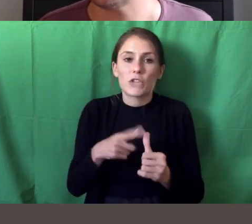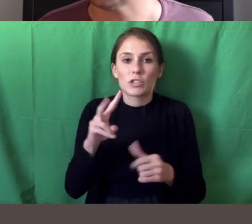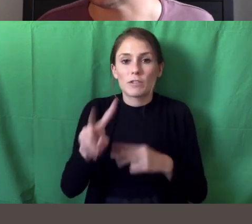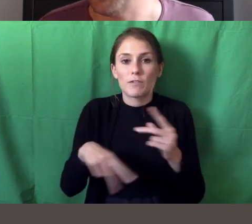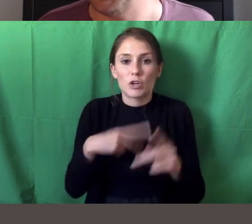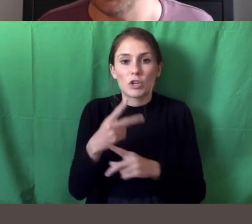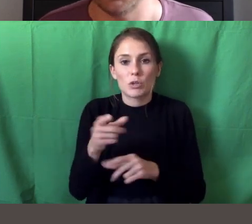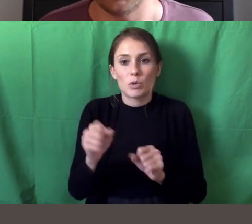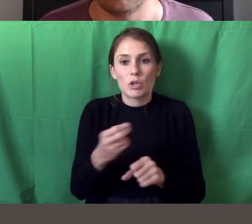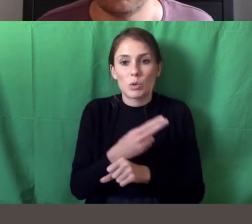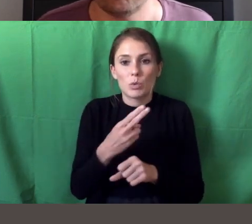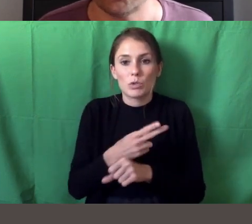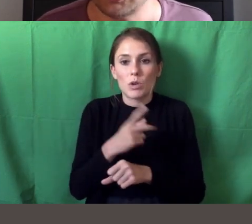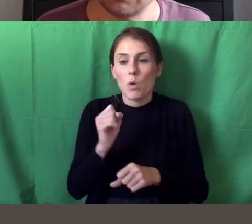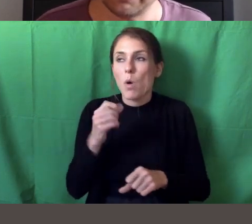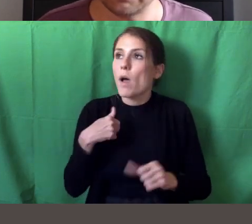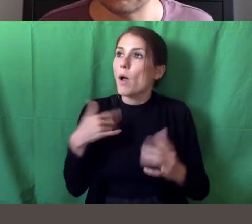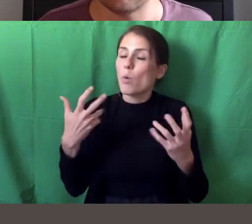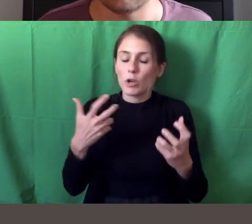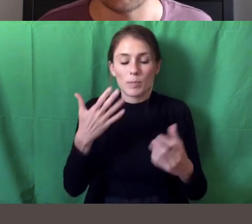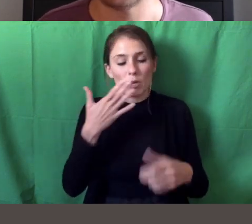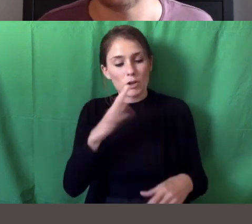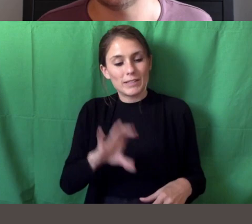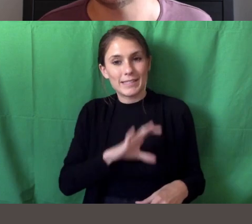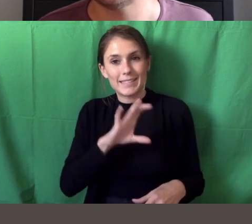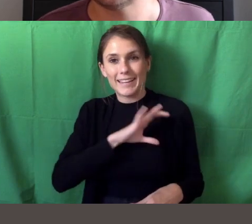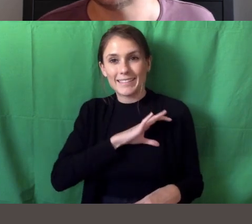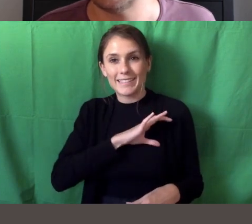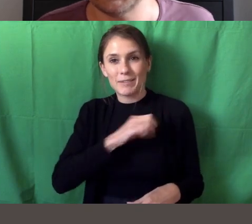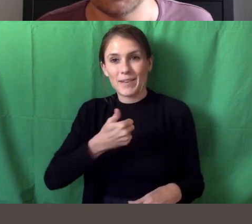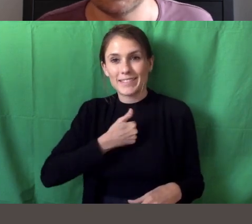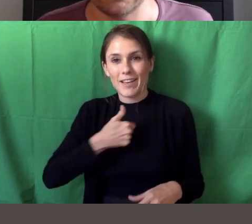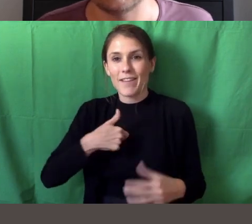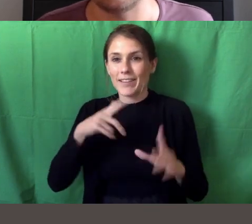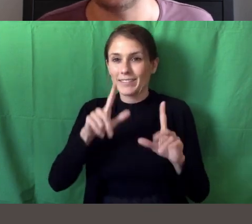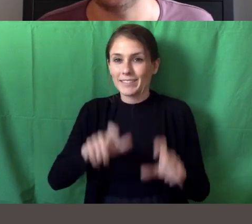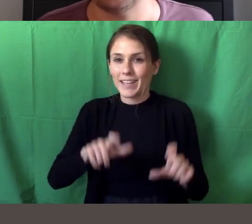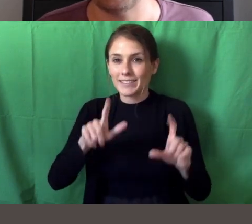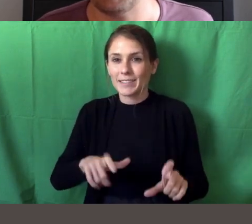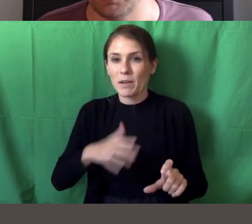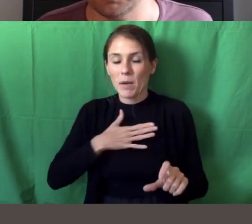it, as this was the very first version you could really use. So I wanted to be a good